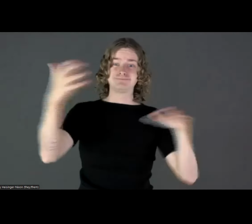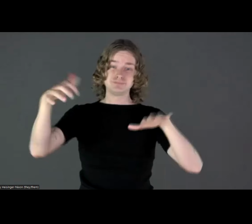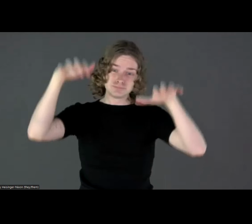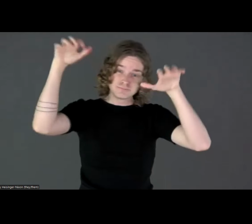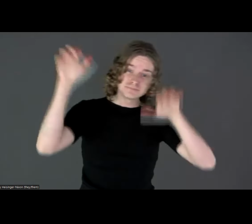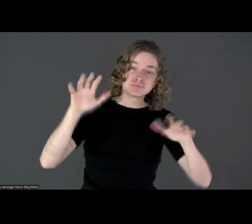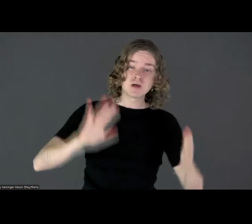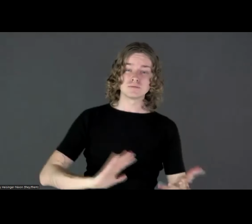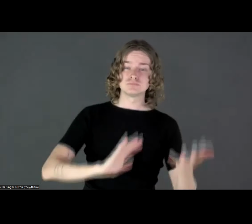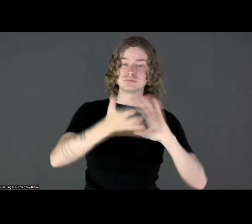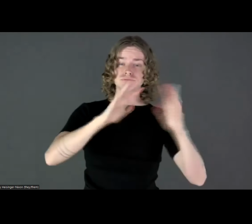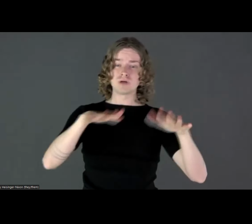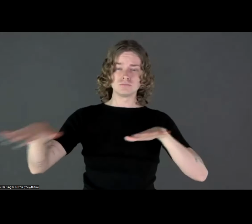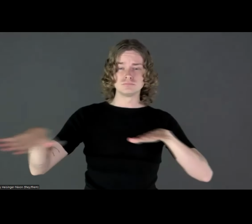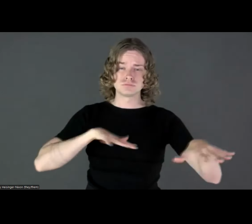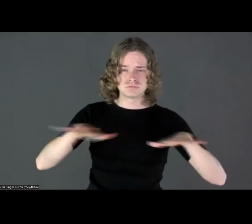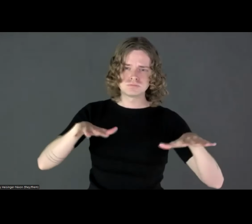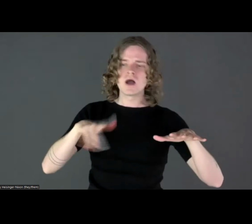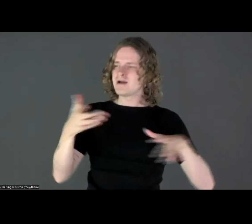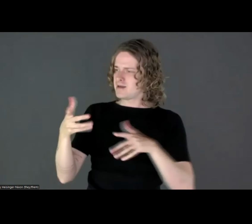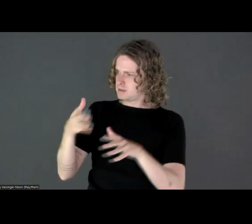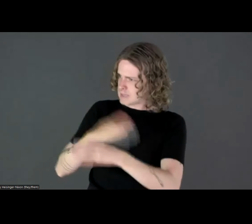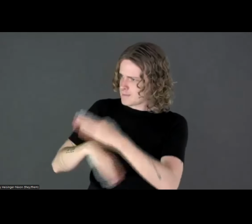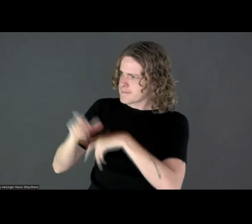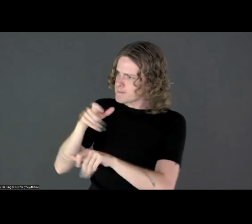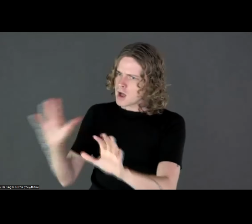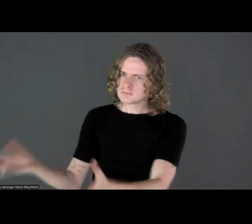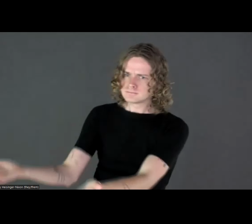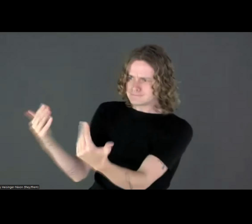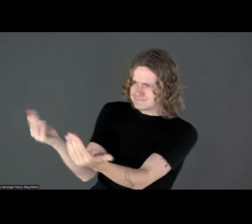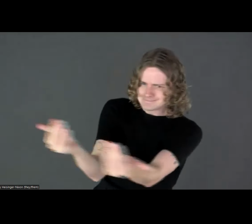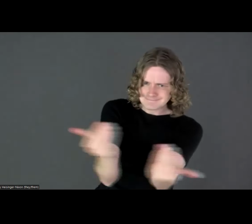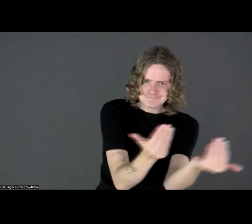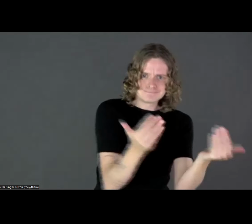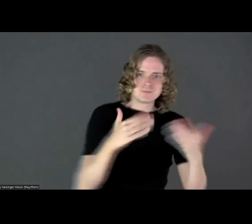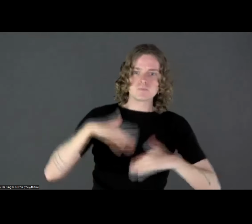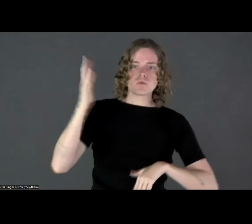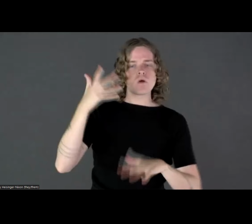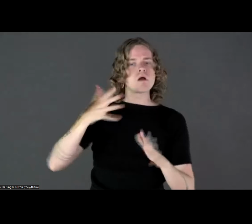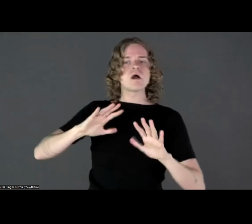themselves as they speak, but not without first thanking them in advance for their availability